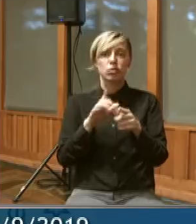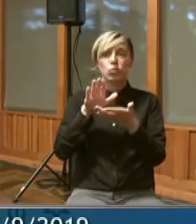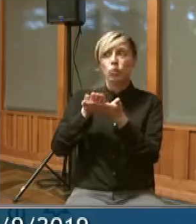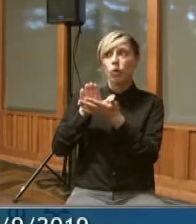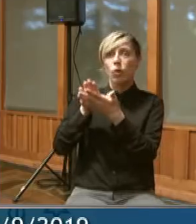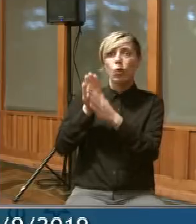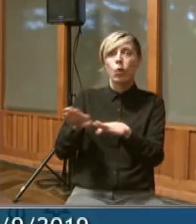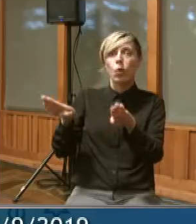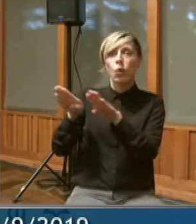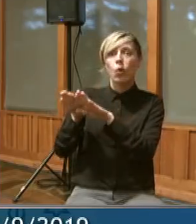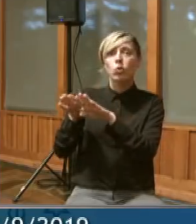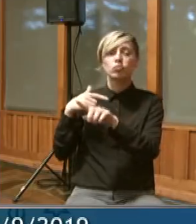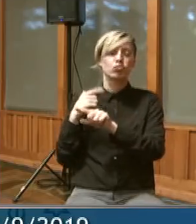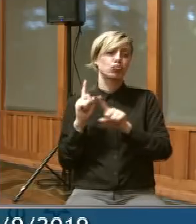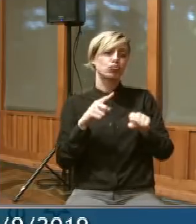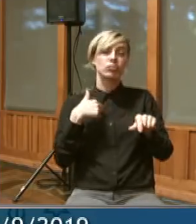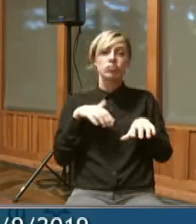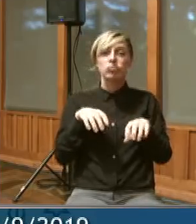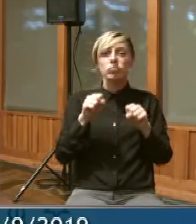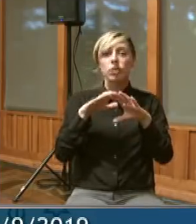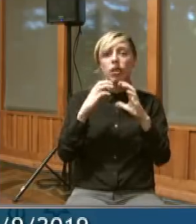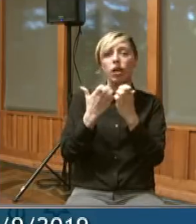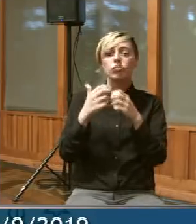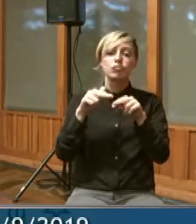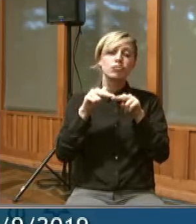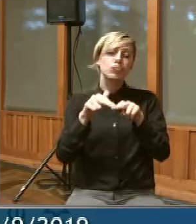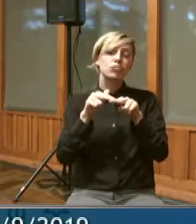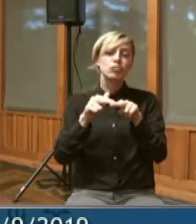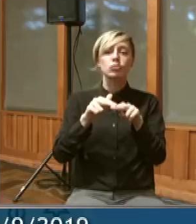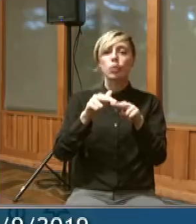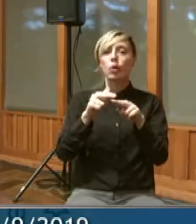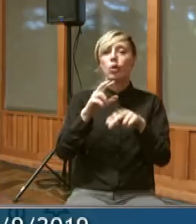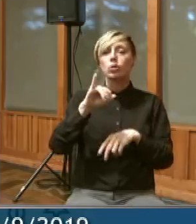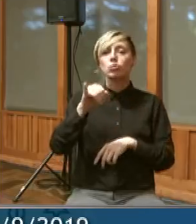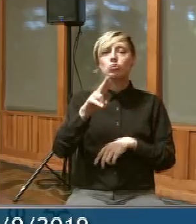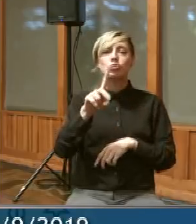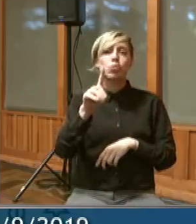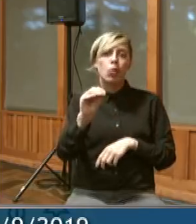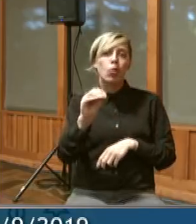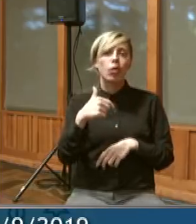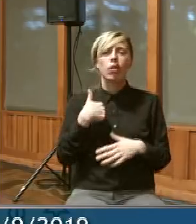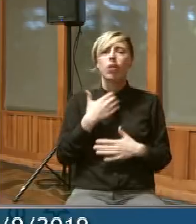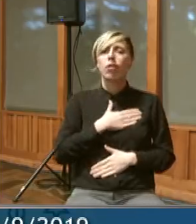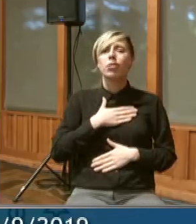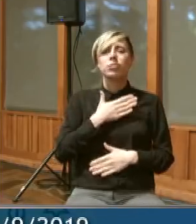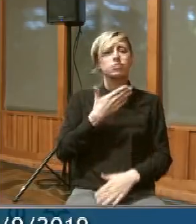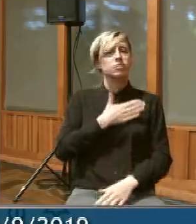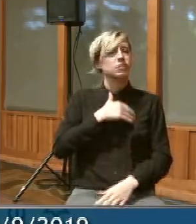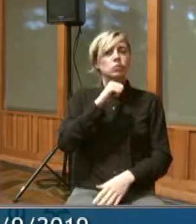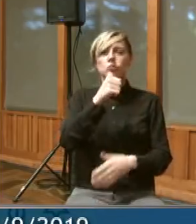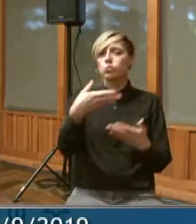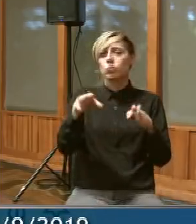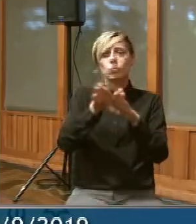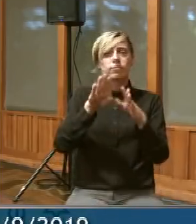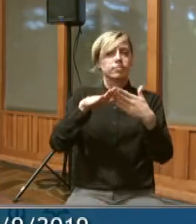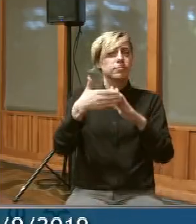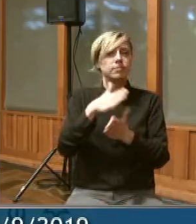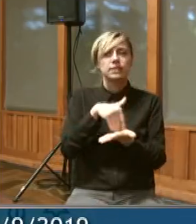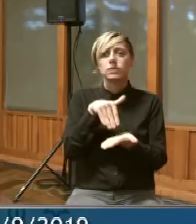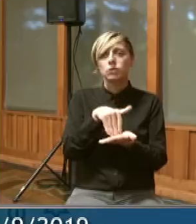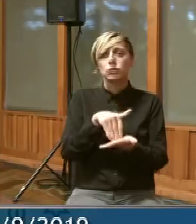AFTER SCHOOL AND FOR SUMMER CAMP AND ON CLOSED SCHOOL DAYS.